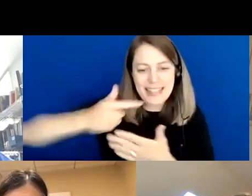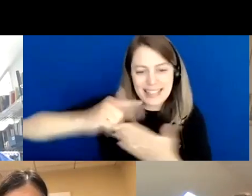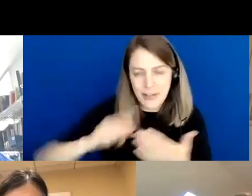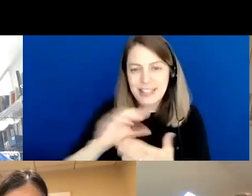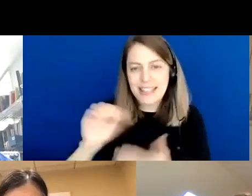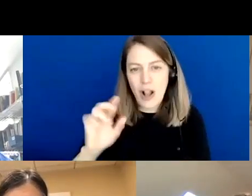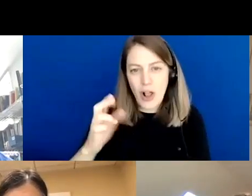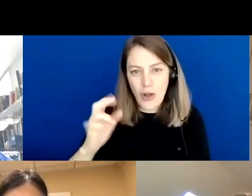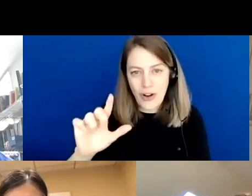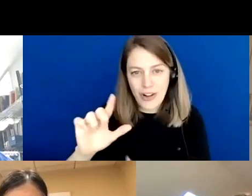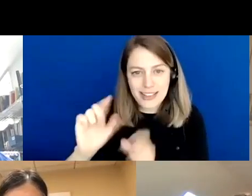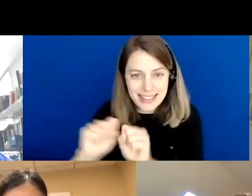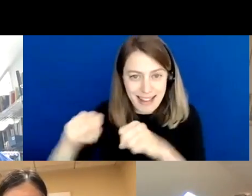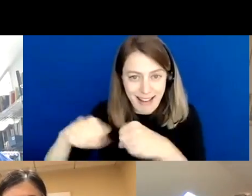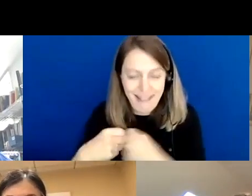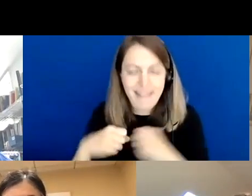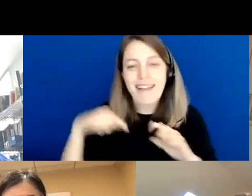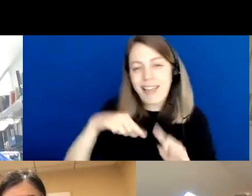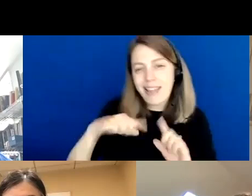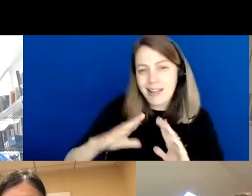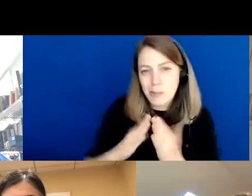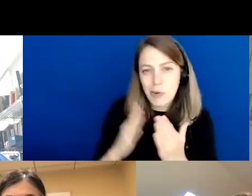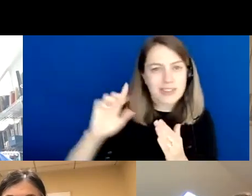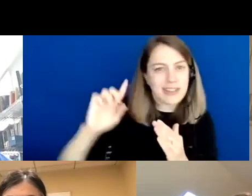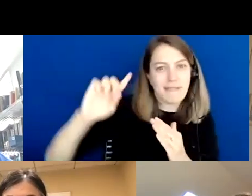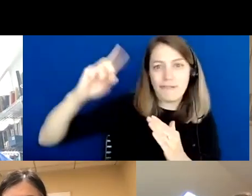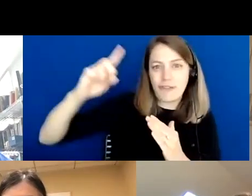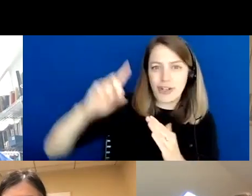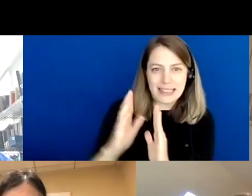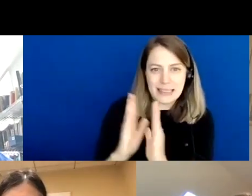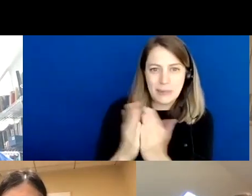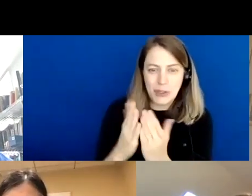This book is the first title to appear in the new book series,